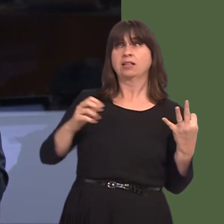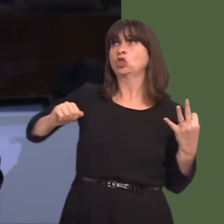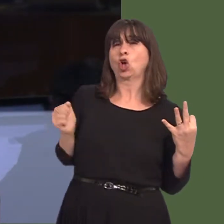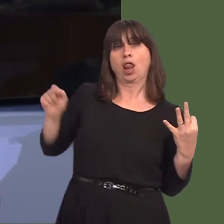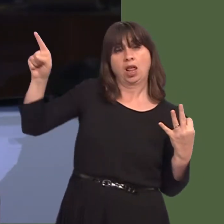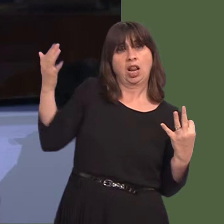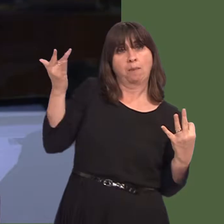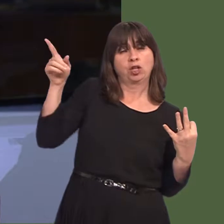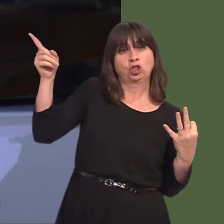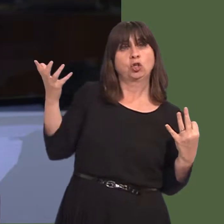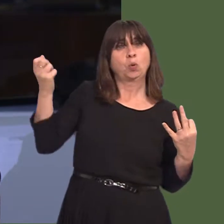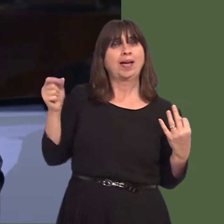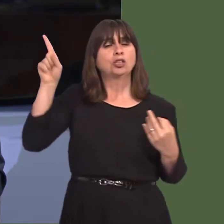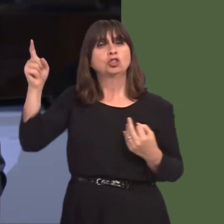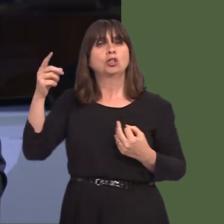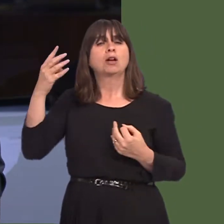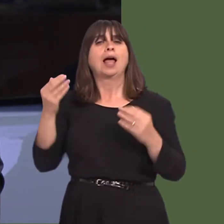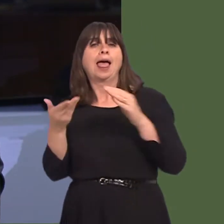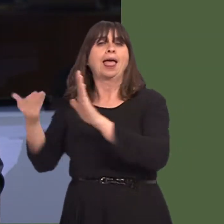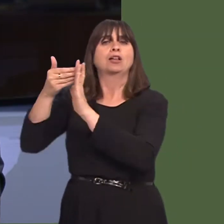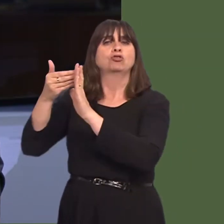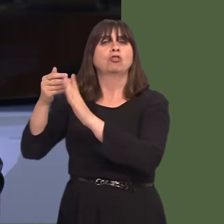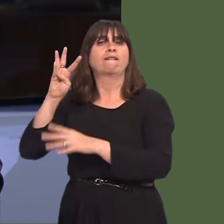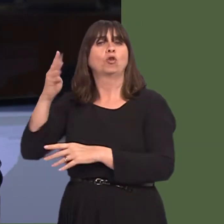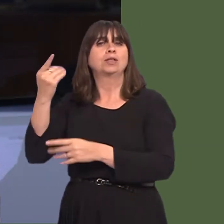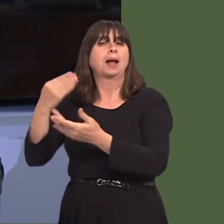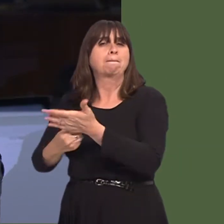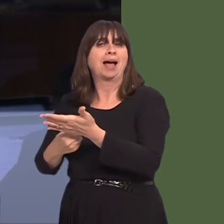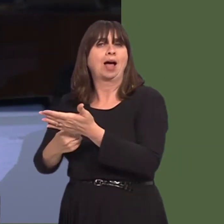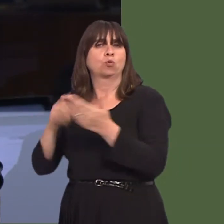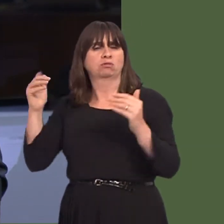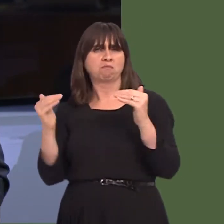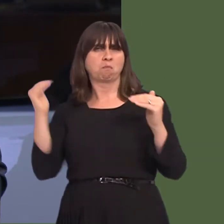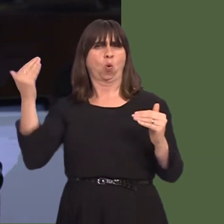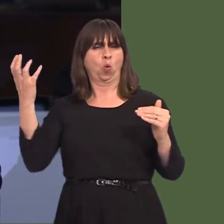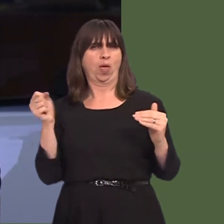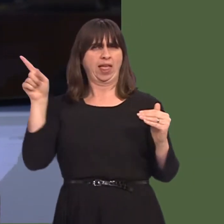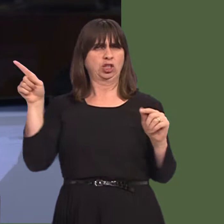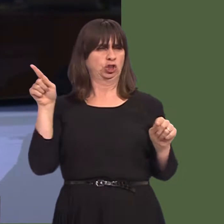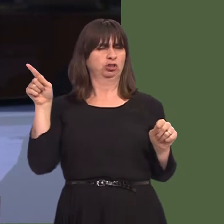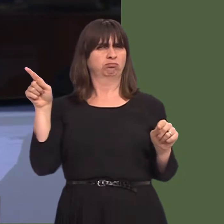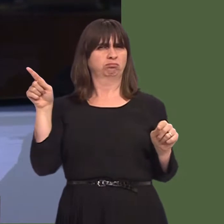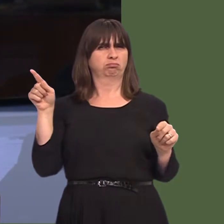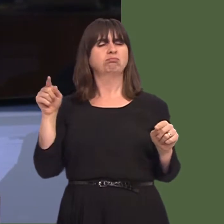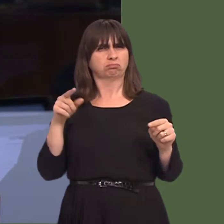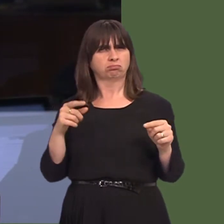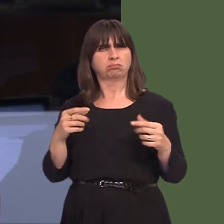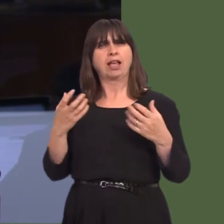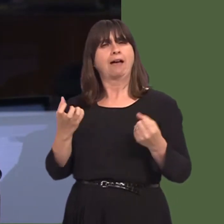contains £49 more at £547. Despite the important contribution of the living wage and the benefits system, I'm sure